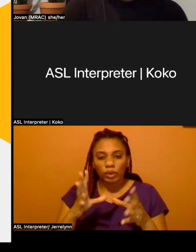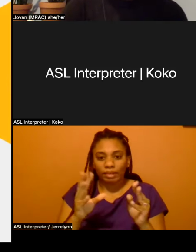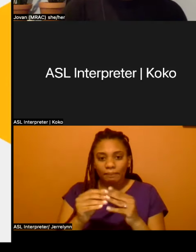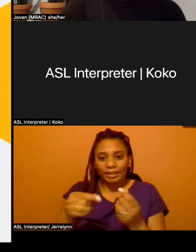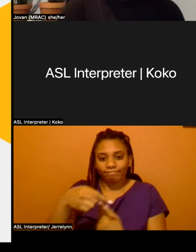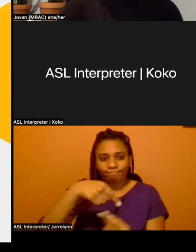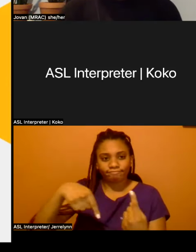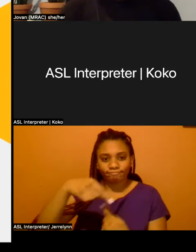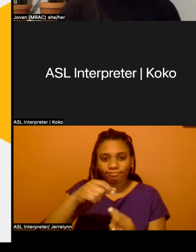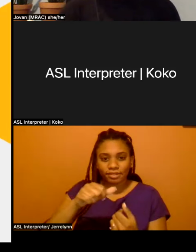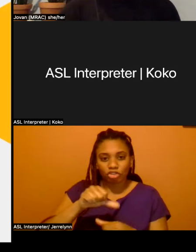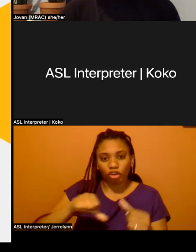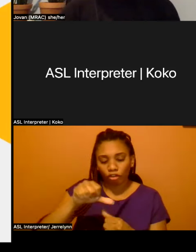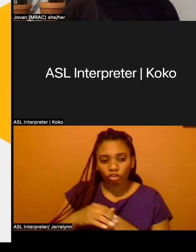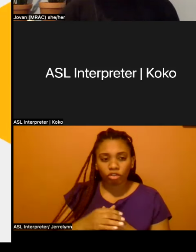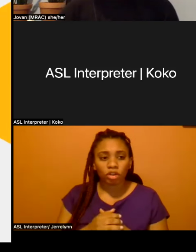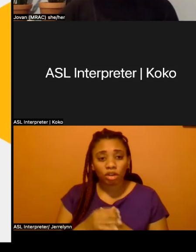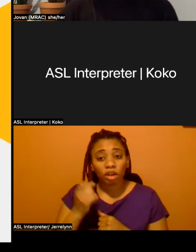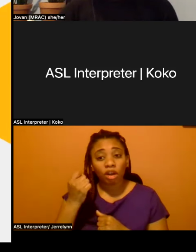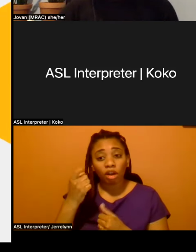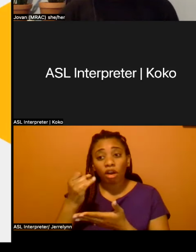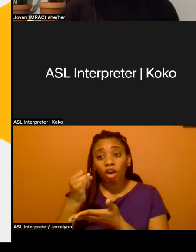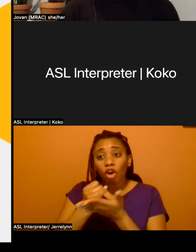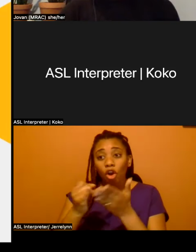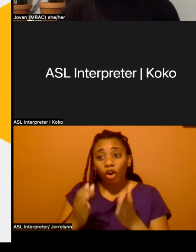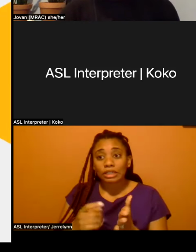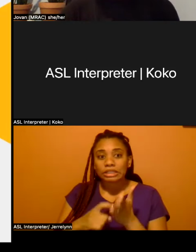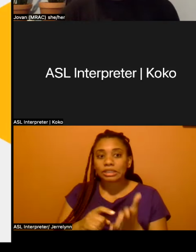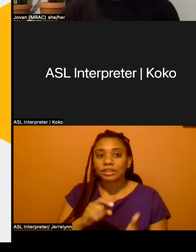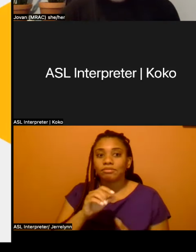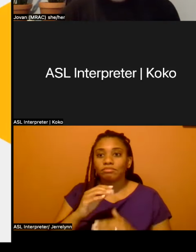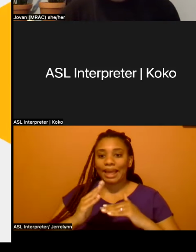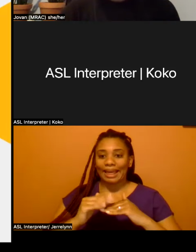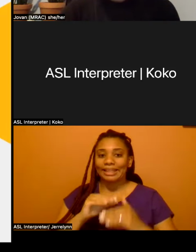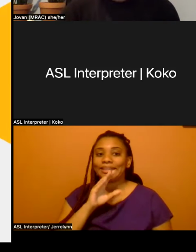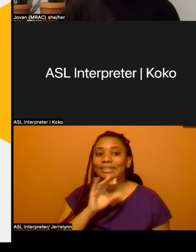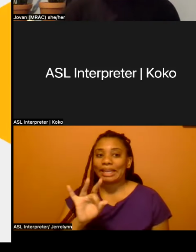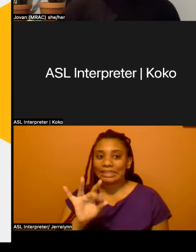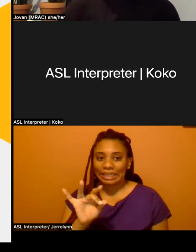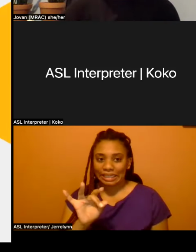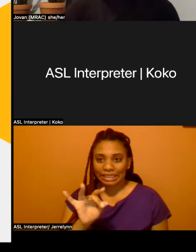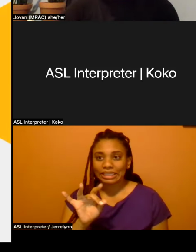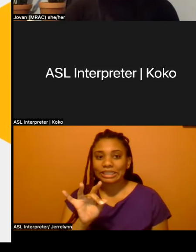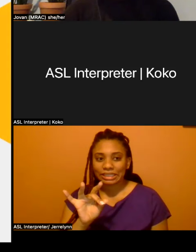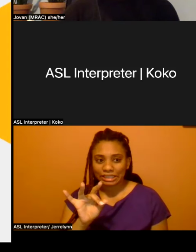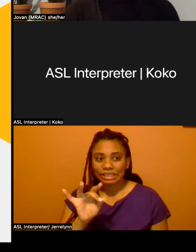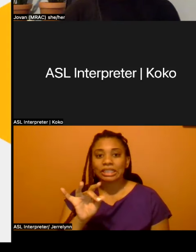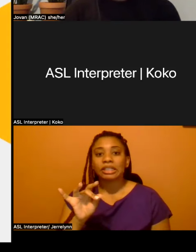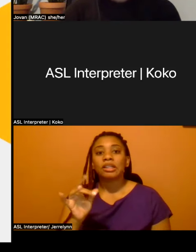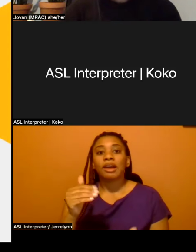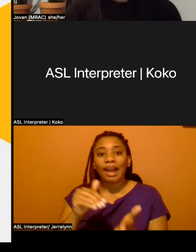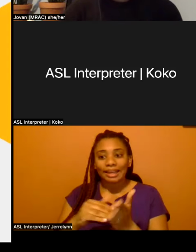Artists must be at least 18 years of age on the deadline date, which again is October 3rd of this year.